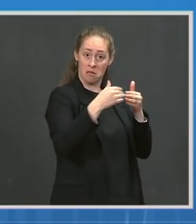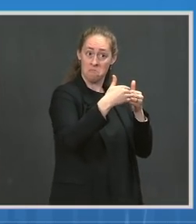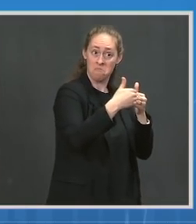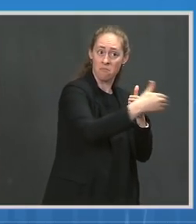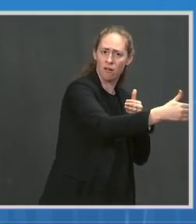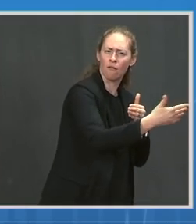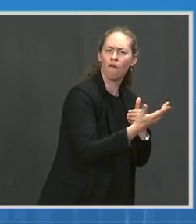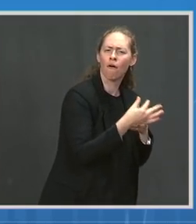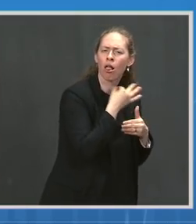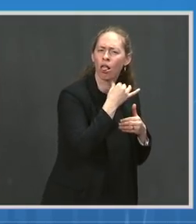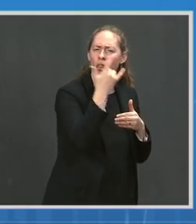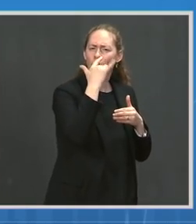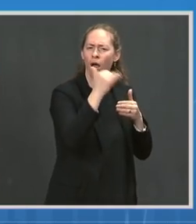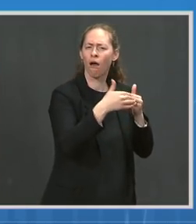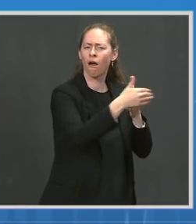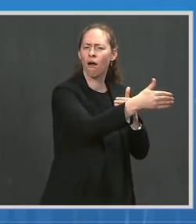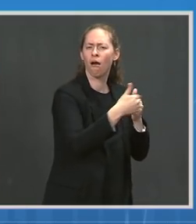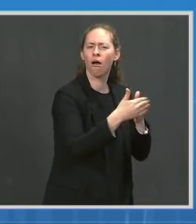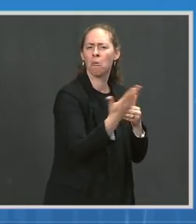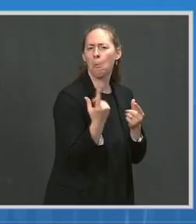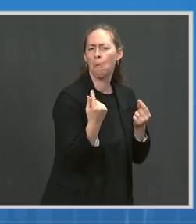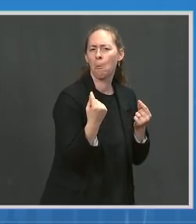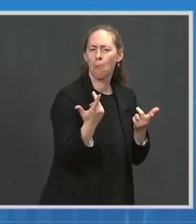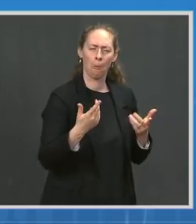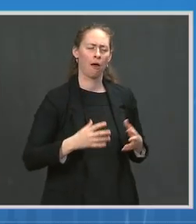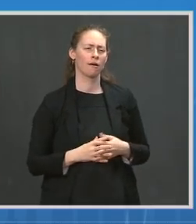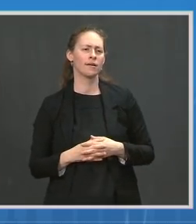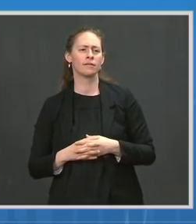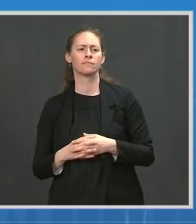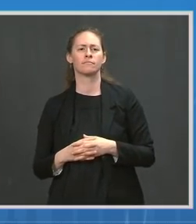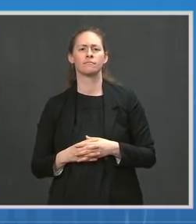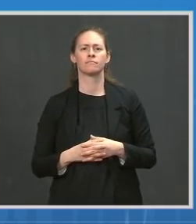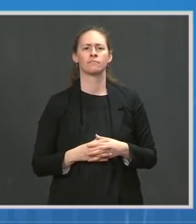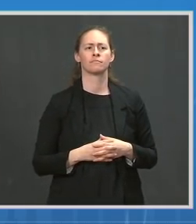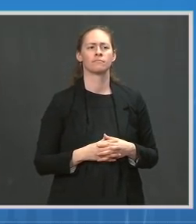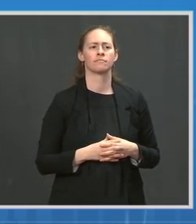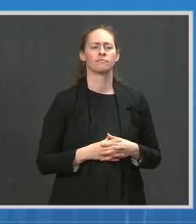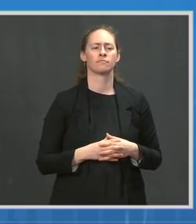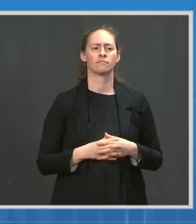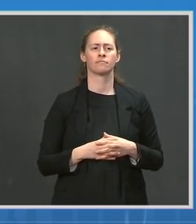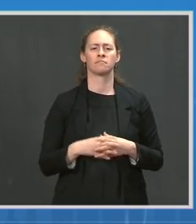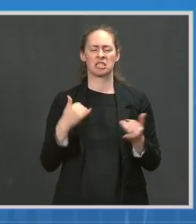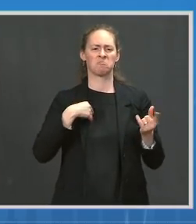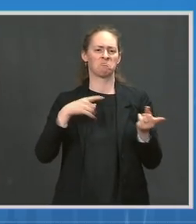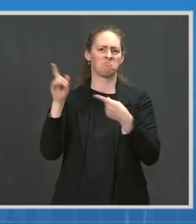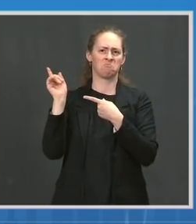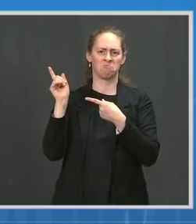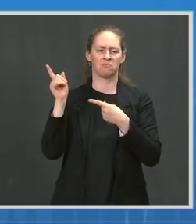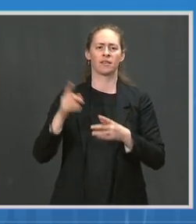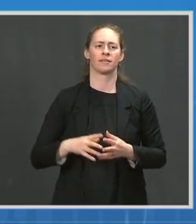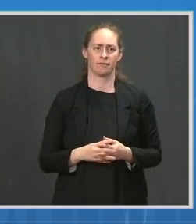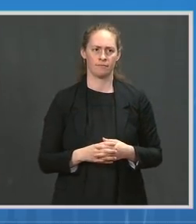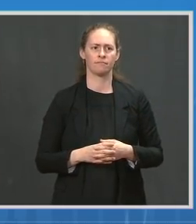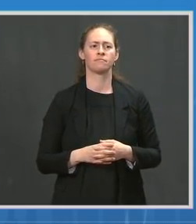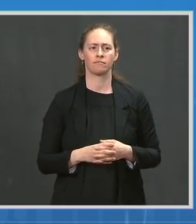go to Dr. Walensky, which is about the Johnson & Johnson adverse events. Dr. Walensky: Yeah, thank you for that question.